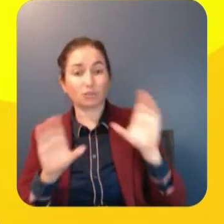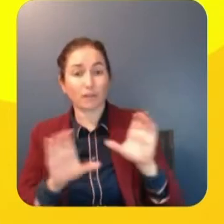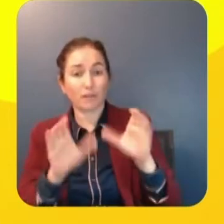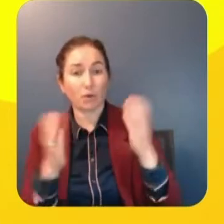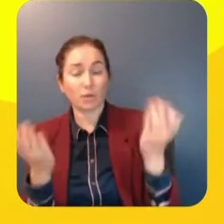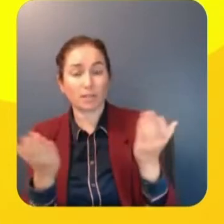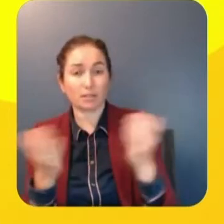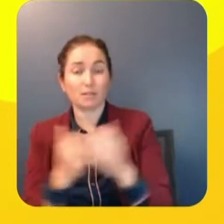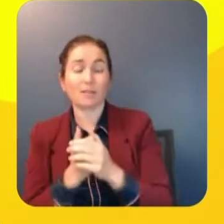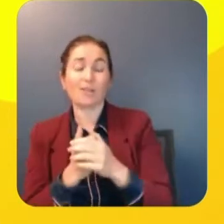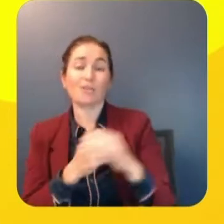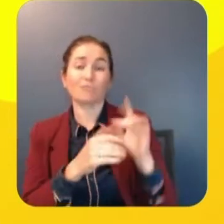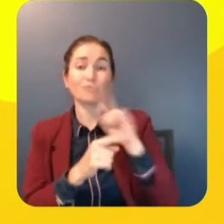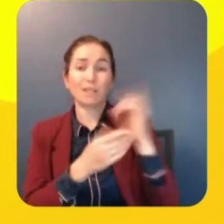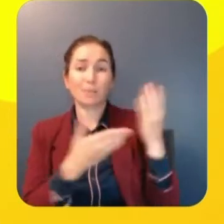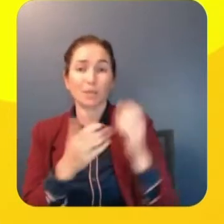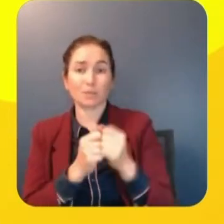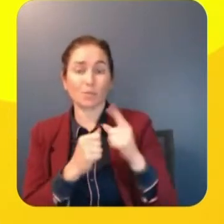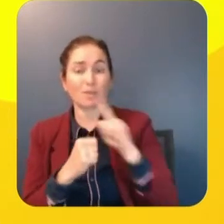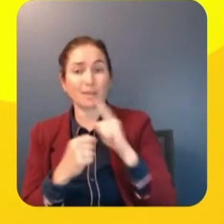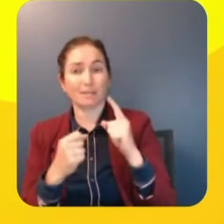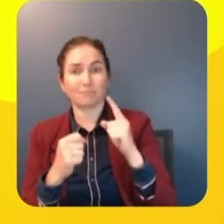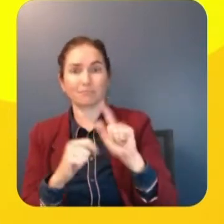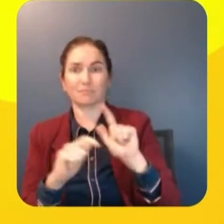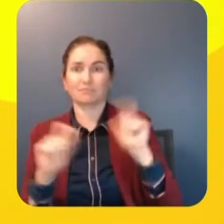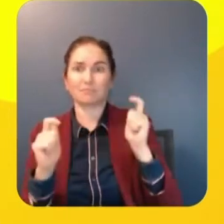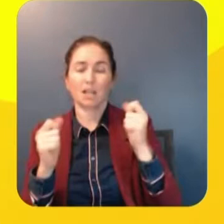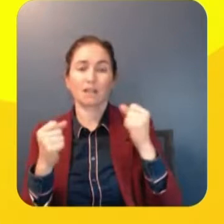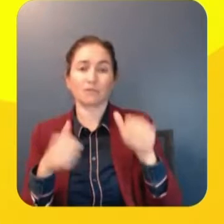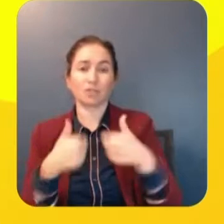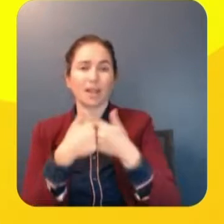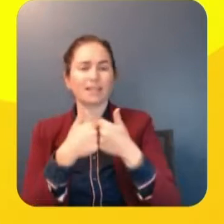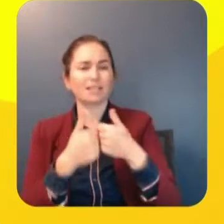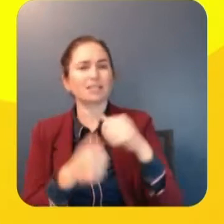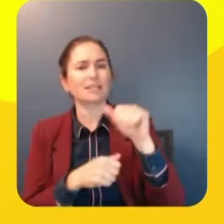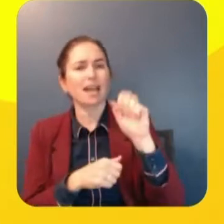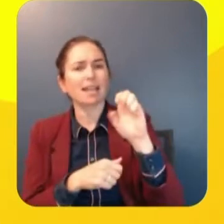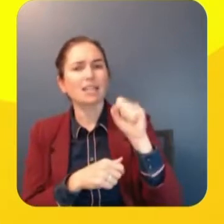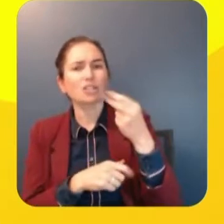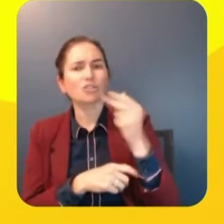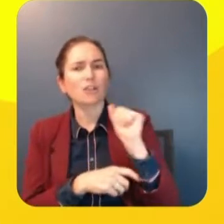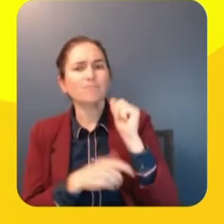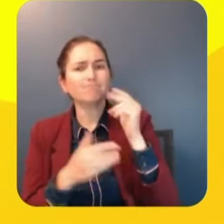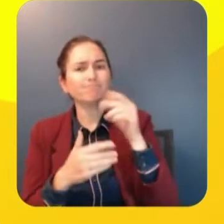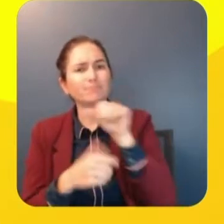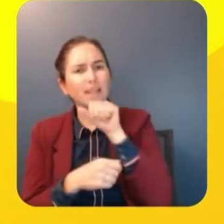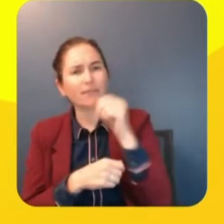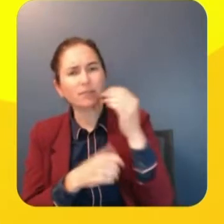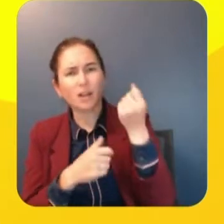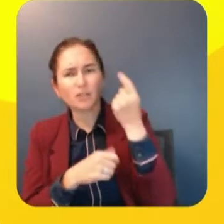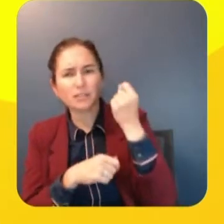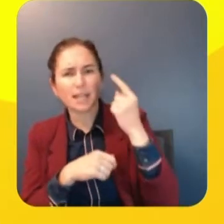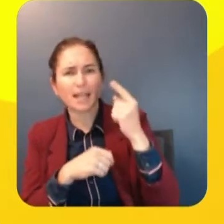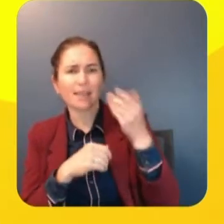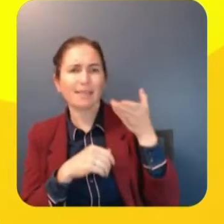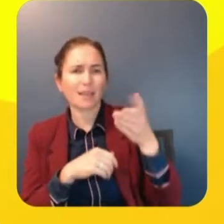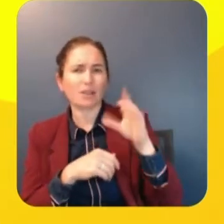it a whole different set of challenges. So, Iesha I'd love to understand a little bit at DocuSign about how that your company is using that data